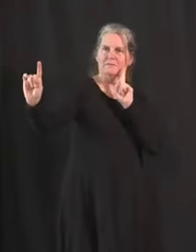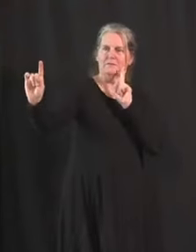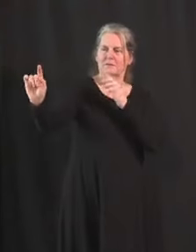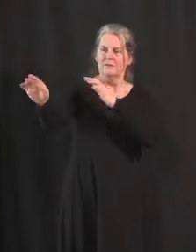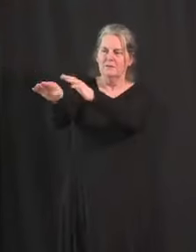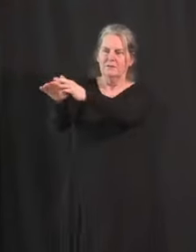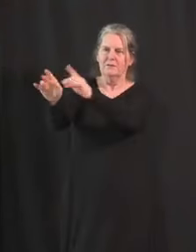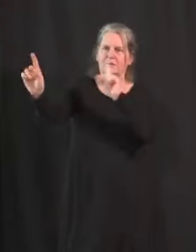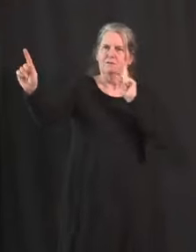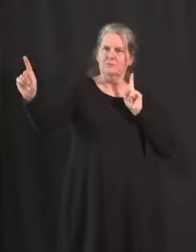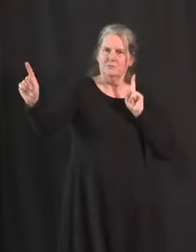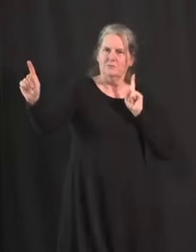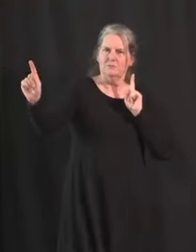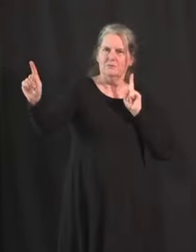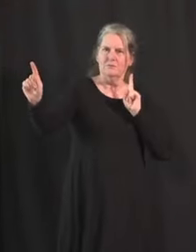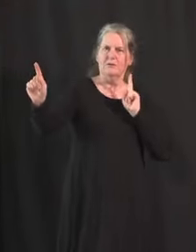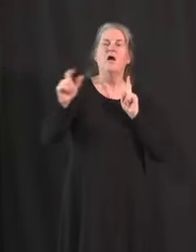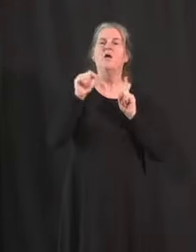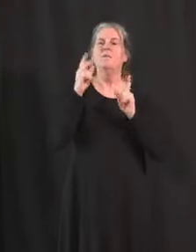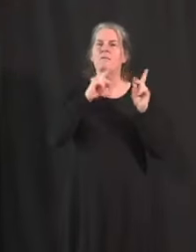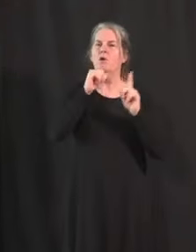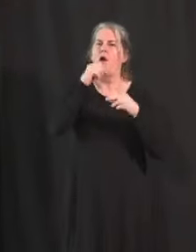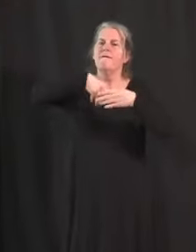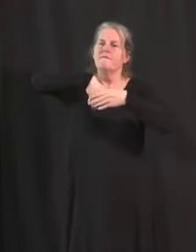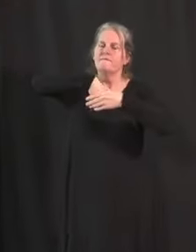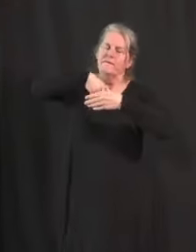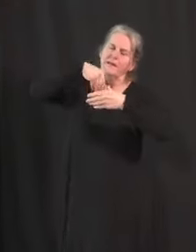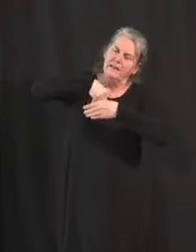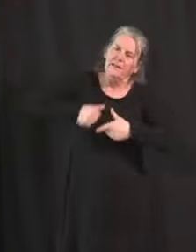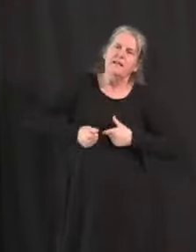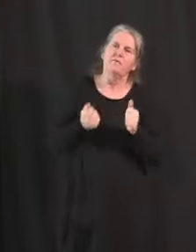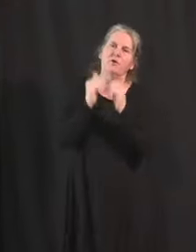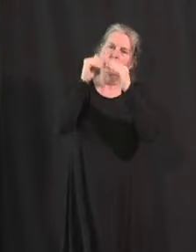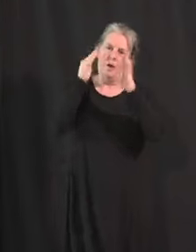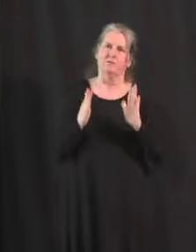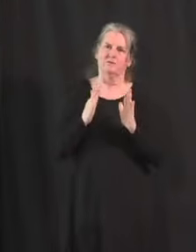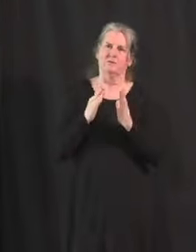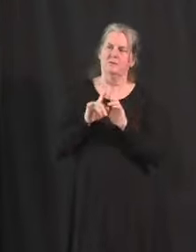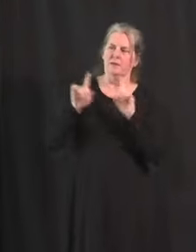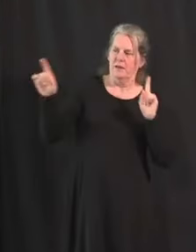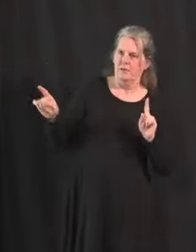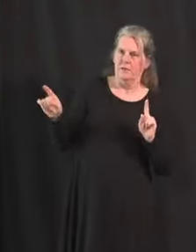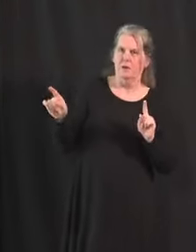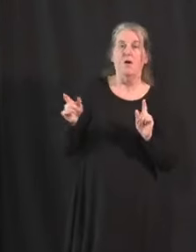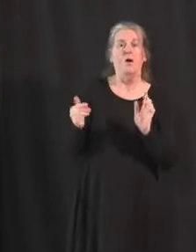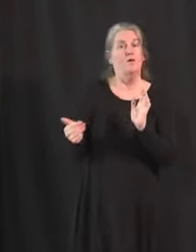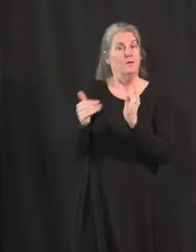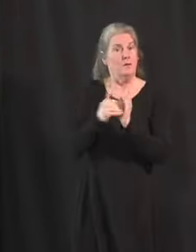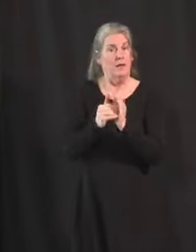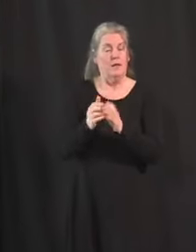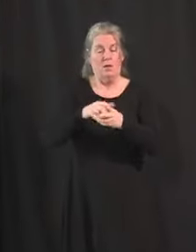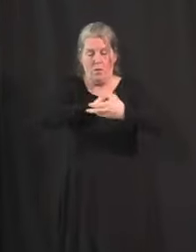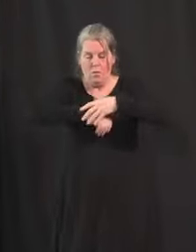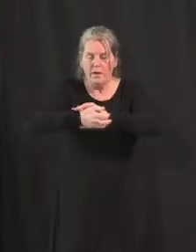OTHERS THAT ARE NOT FROM YOUR OWN HOUSEHOLD. THE SECOND, WASH YOUR HANDS, WASH YOUR HANDS, WASH YOUR HANDS